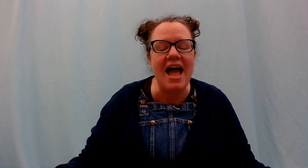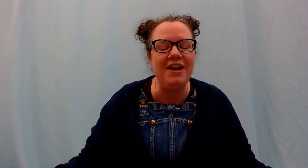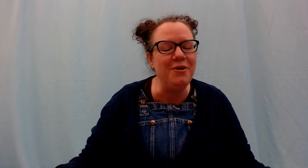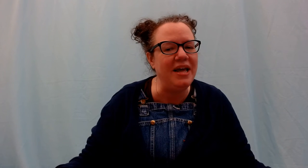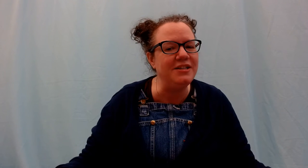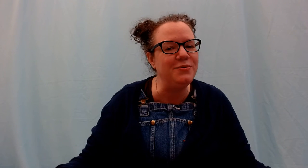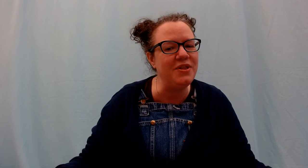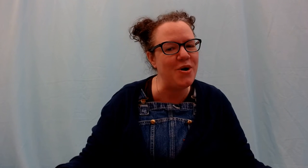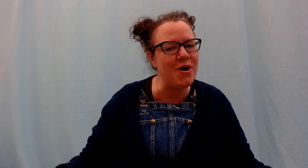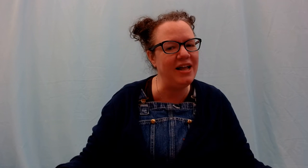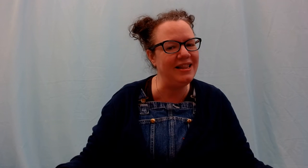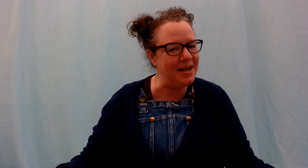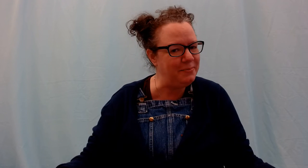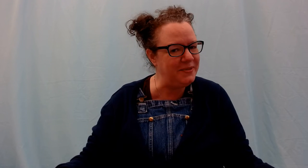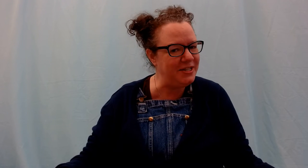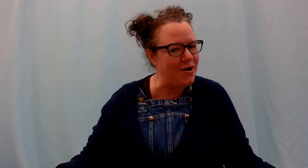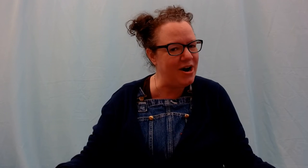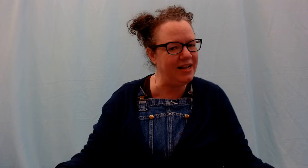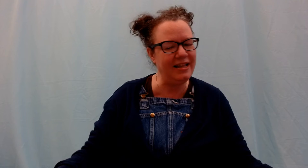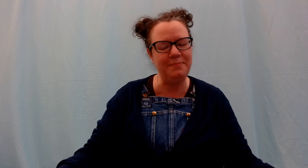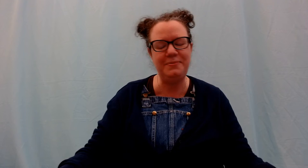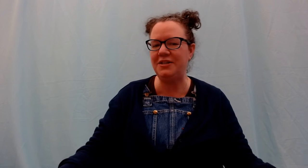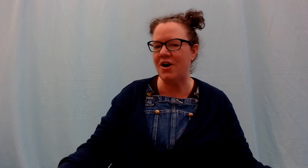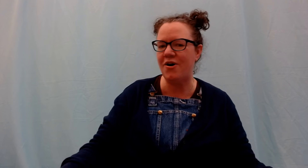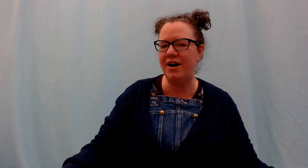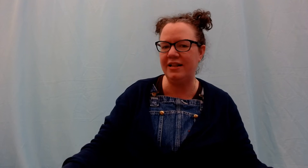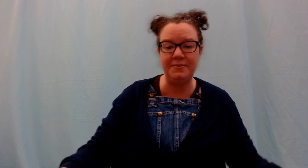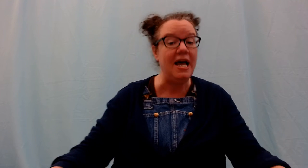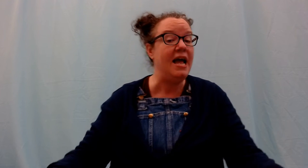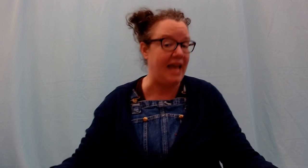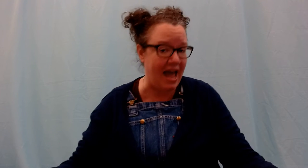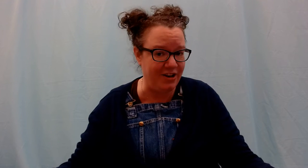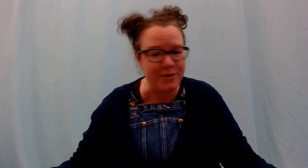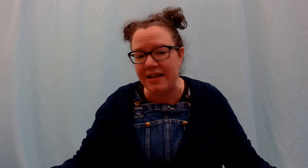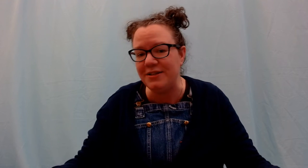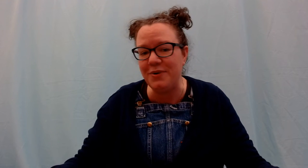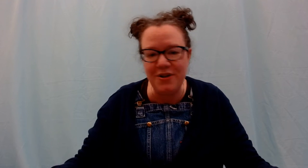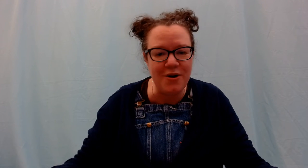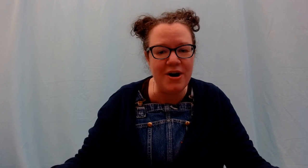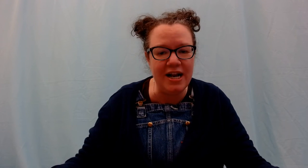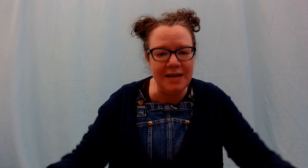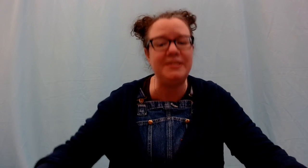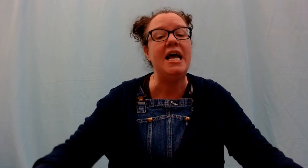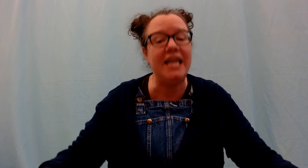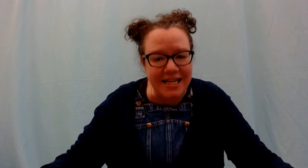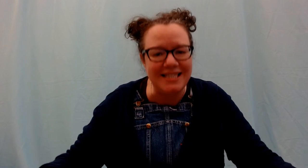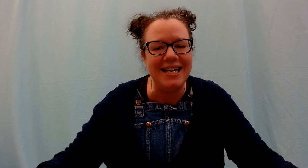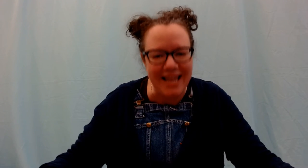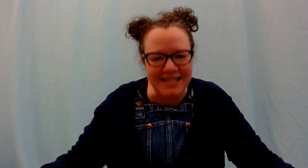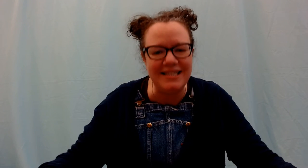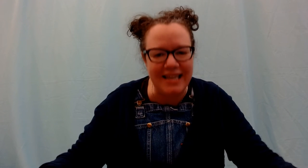#Can you kiss with your lips, your lips, your lips? Can you kiss with your lips? Kiss, kiss,#